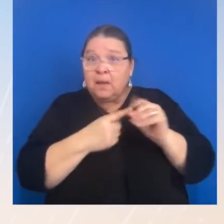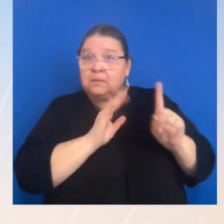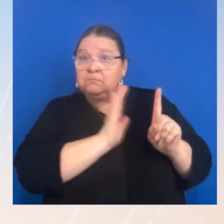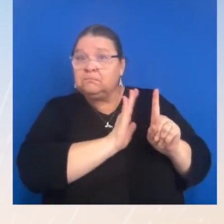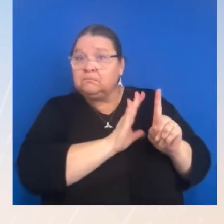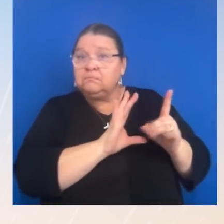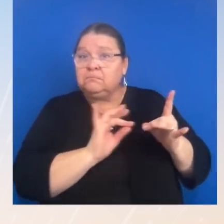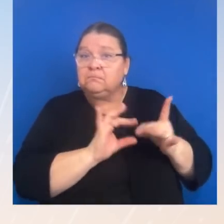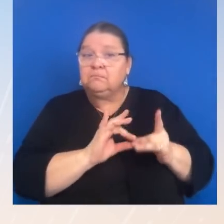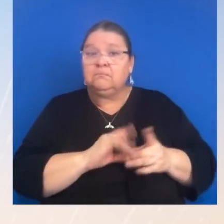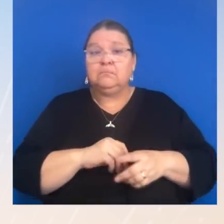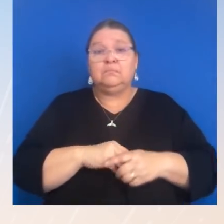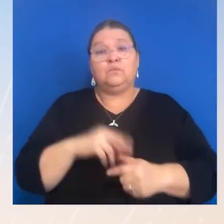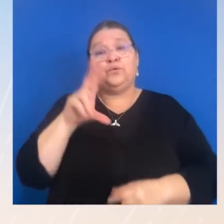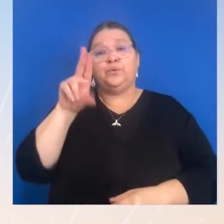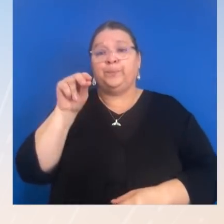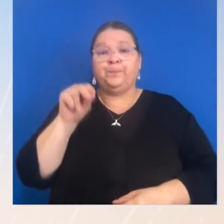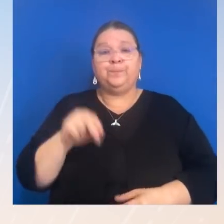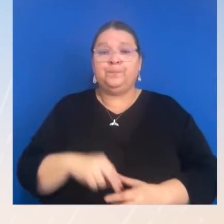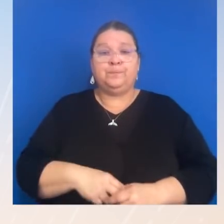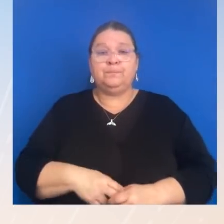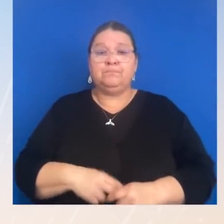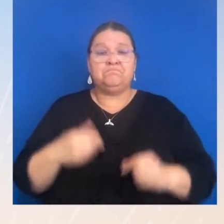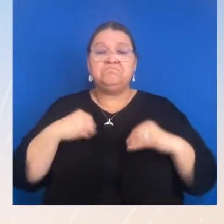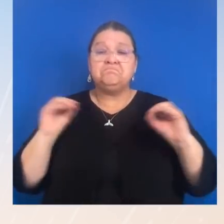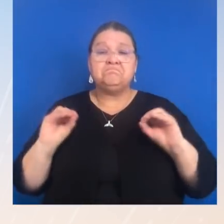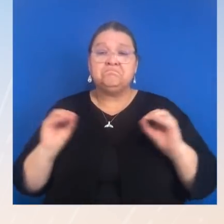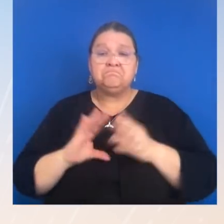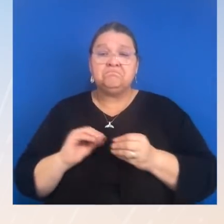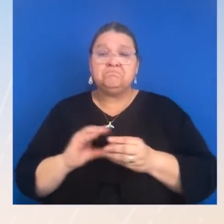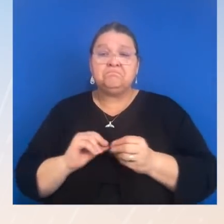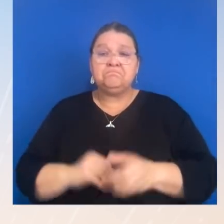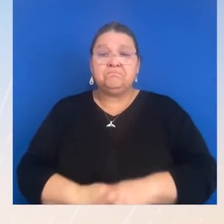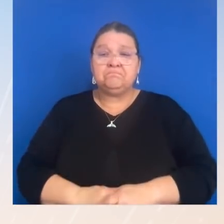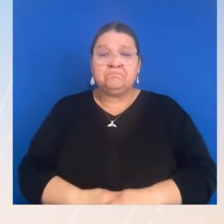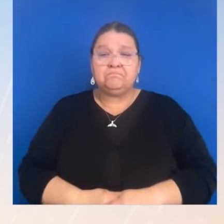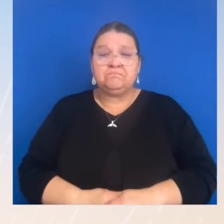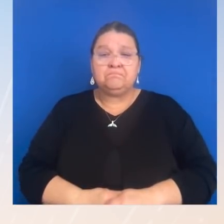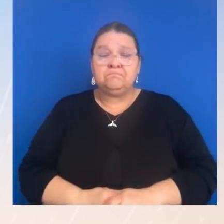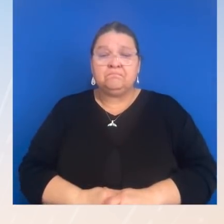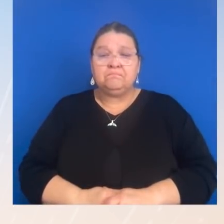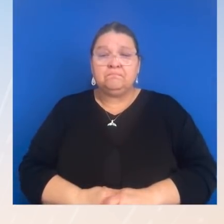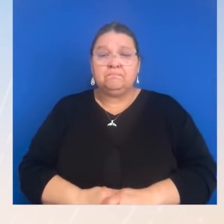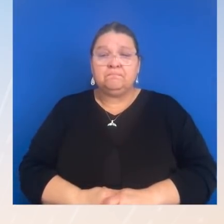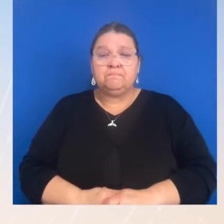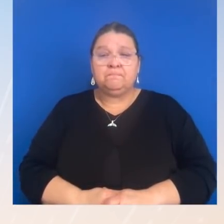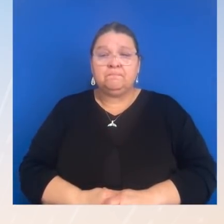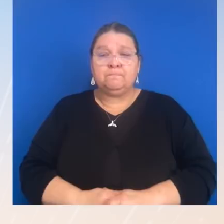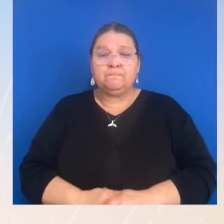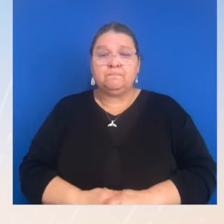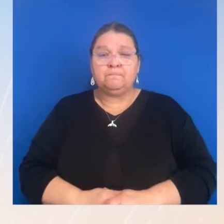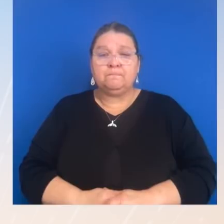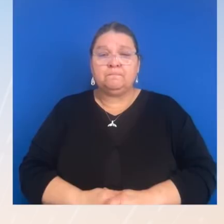and so Americans might now naturally be wondering when the medium-term might start. Do you have any indication at all yet